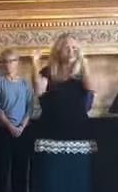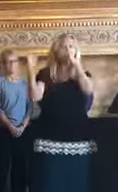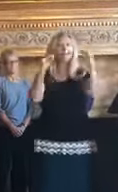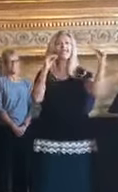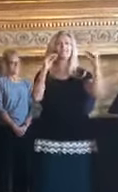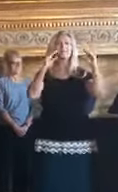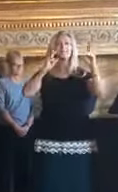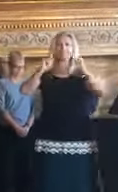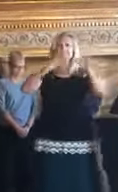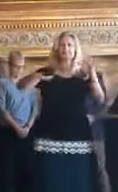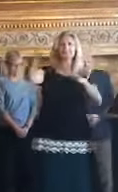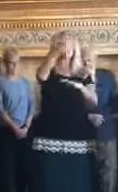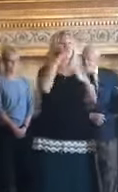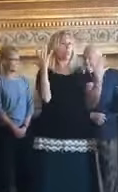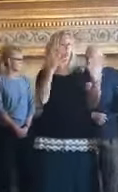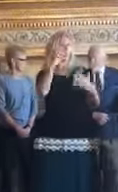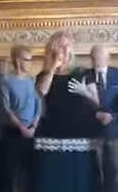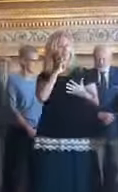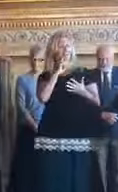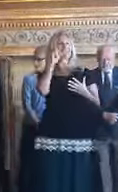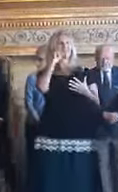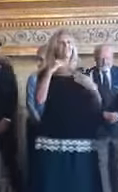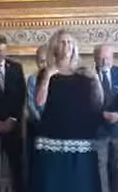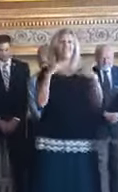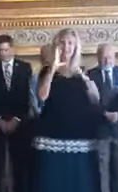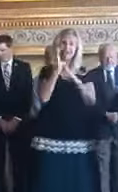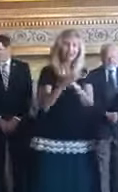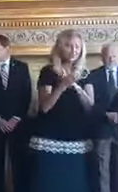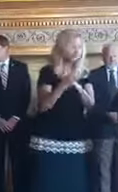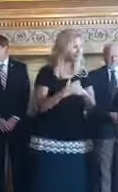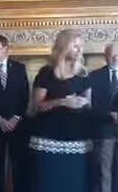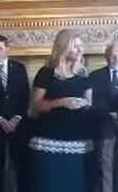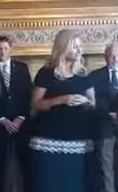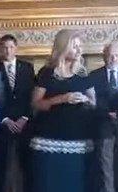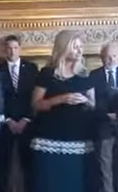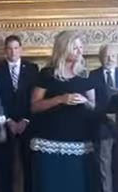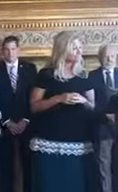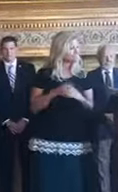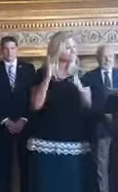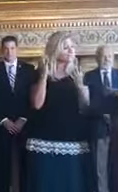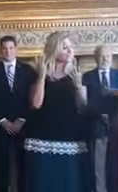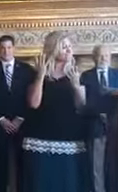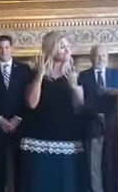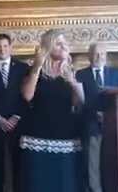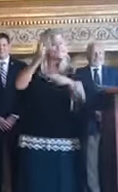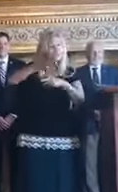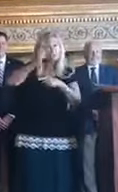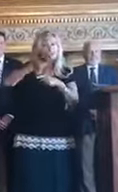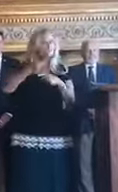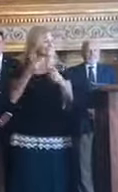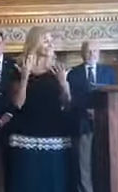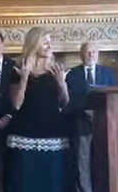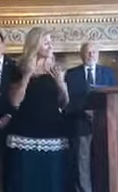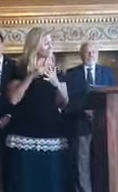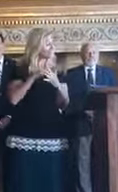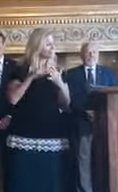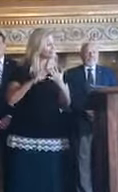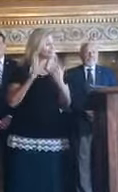this is key to outreach for individuals to understand what deaf culture is all about.